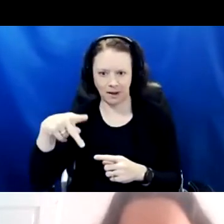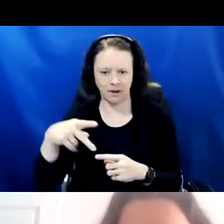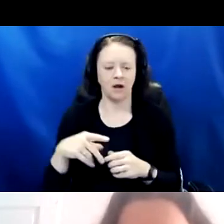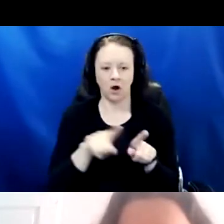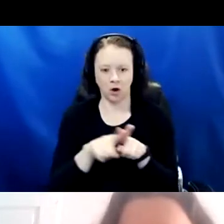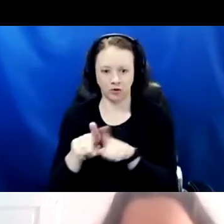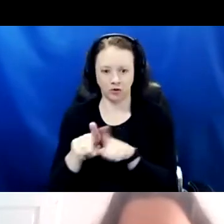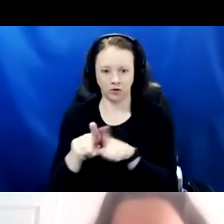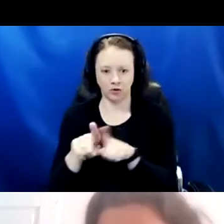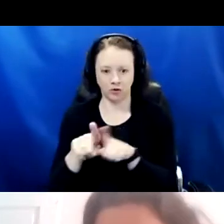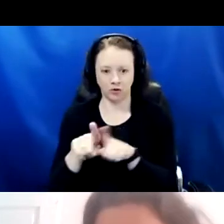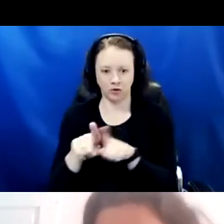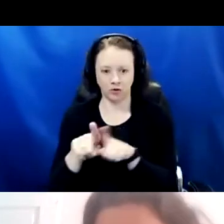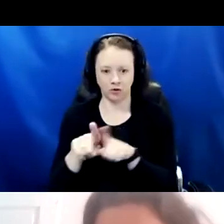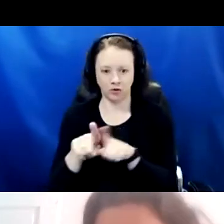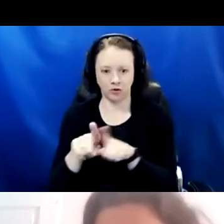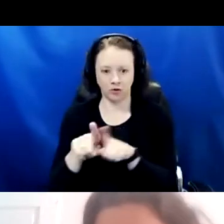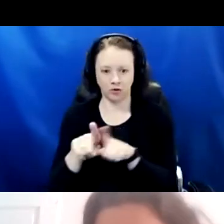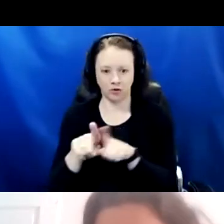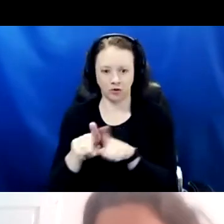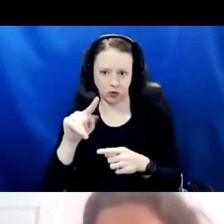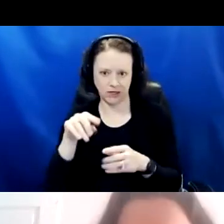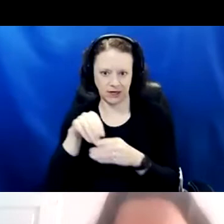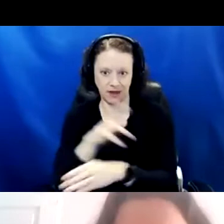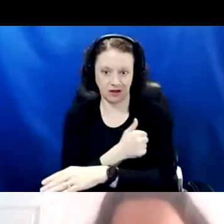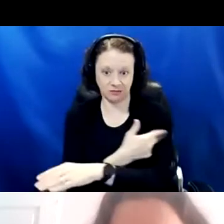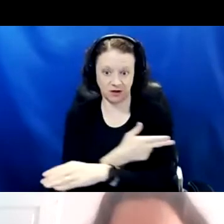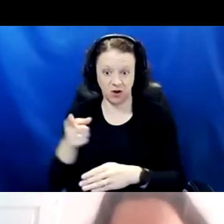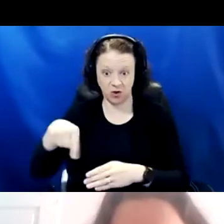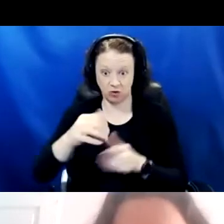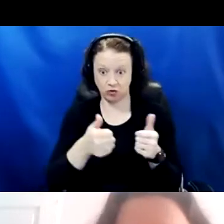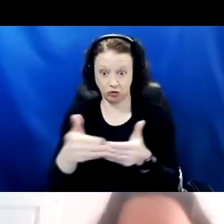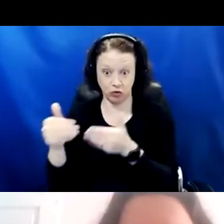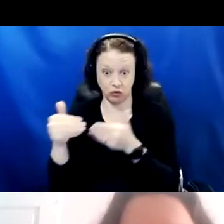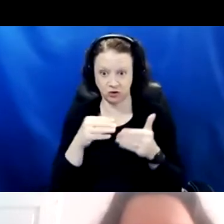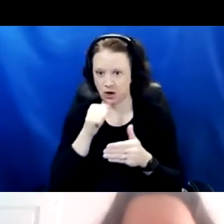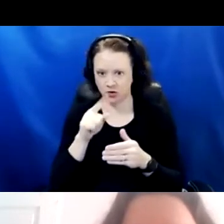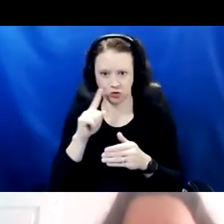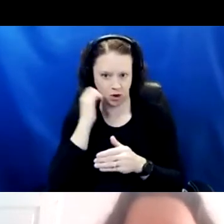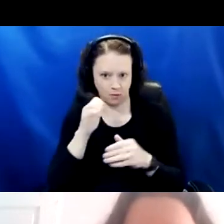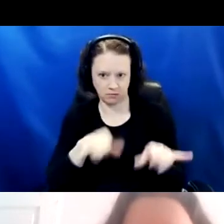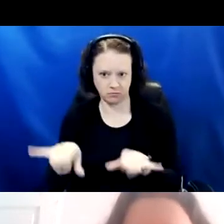a specialized unit in the hospital and those are not as common as regular units.